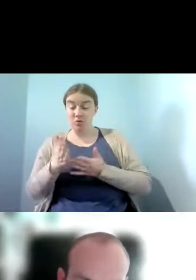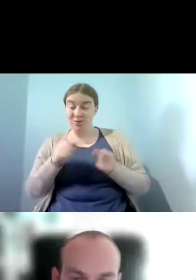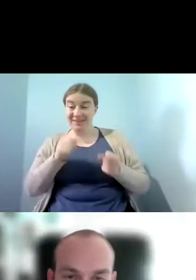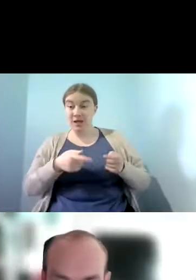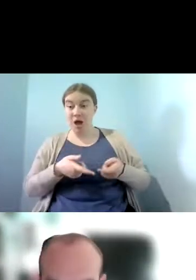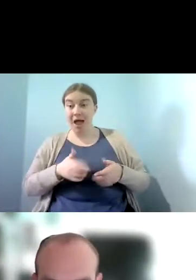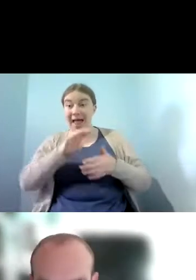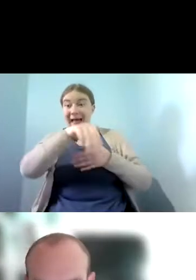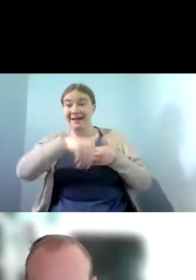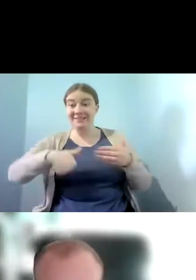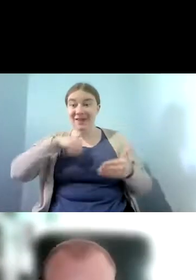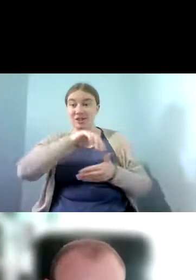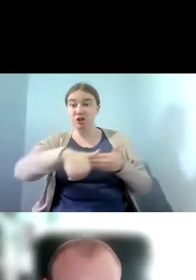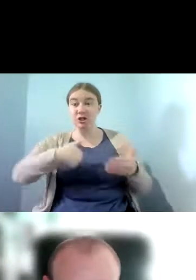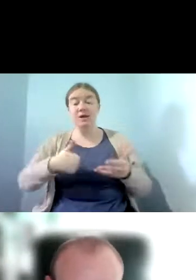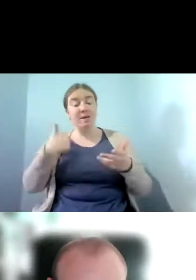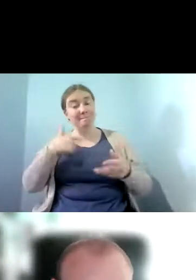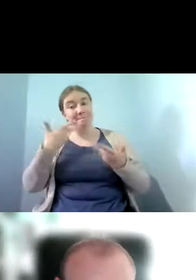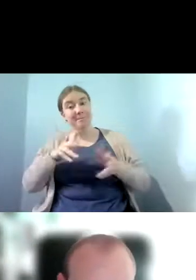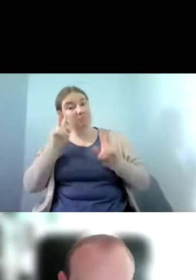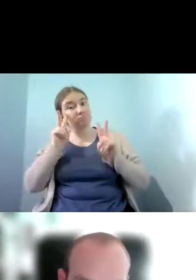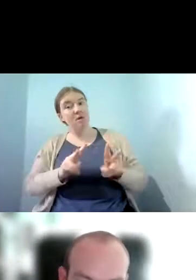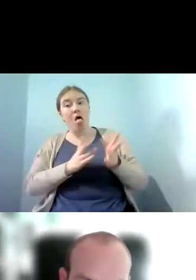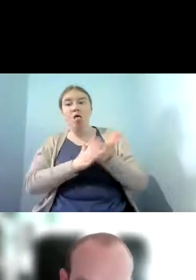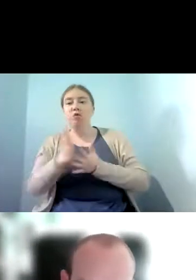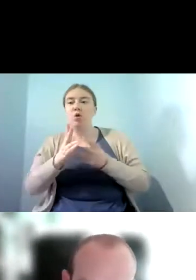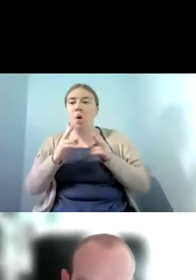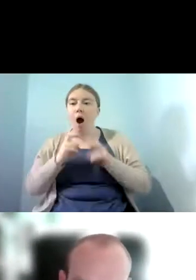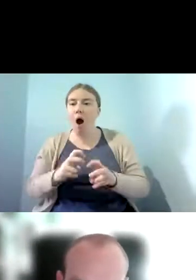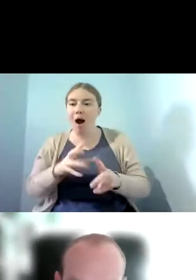by a team of archaeologists and we found some interesting features as we excavated through